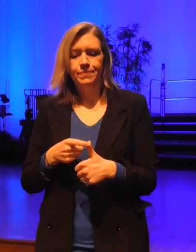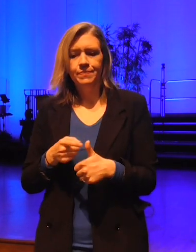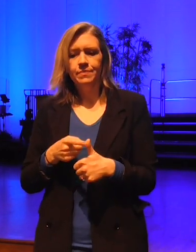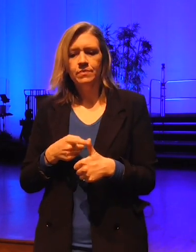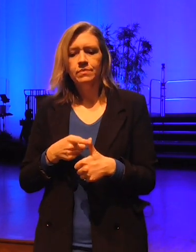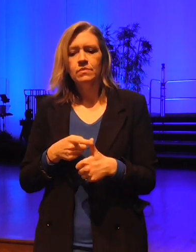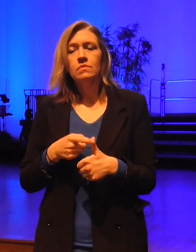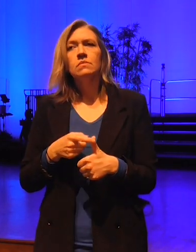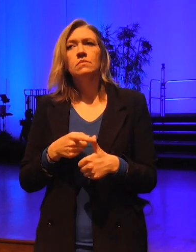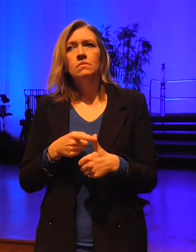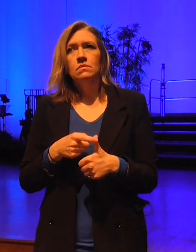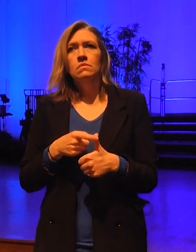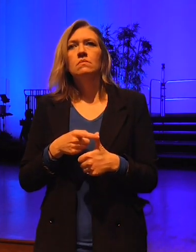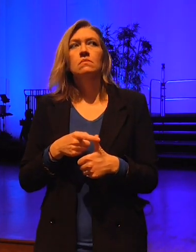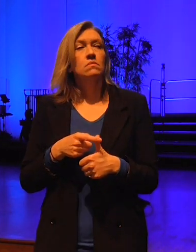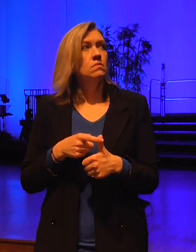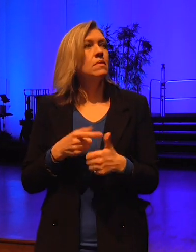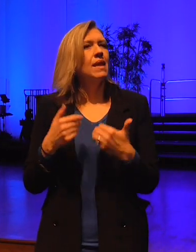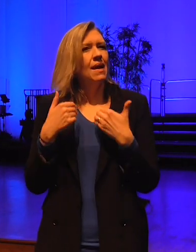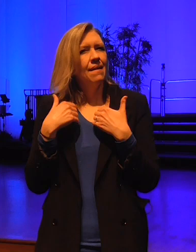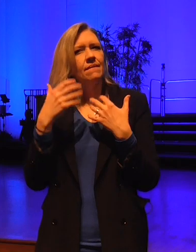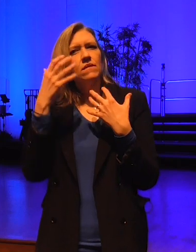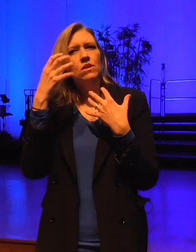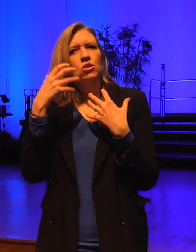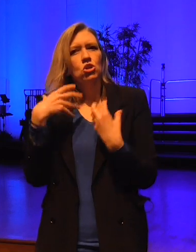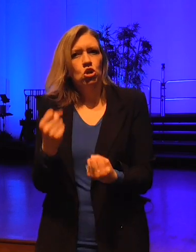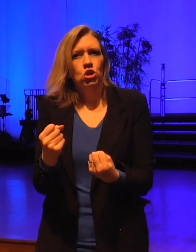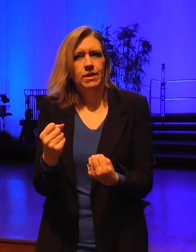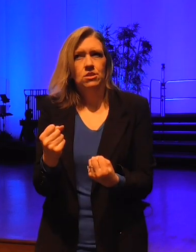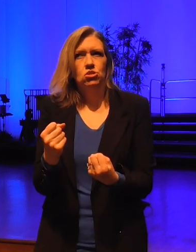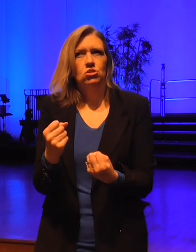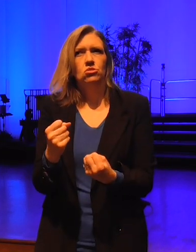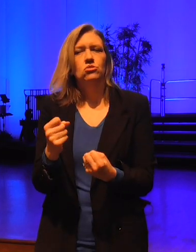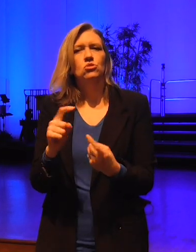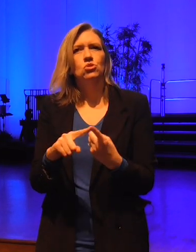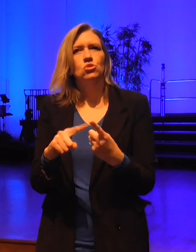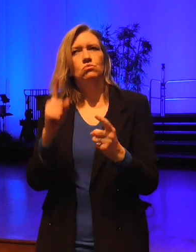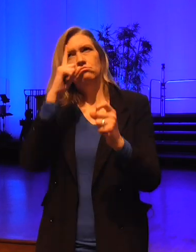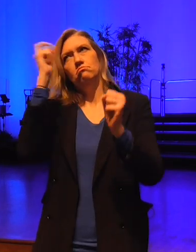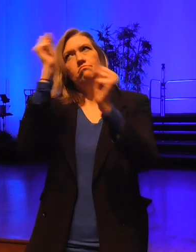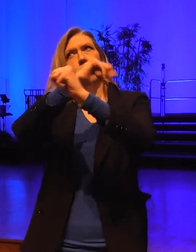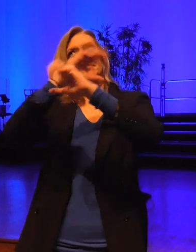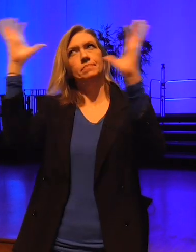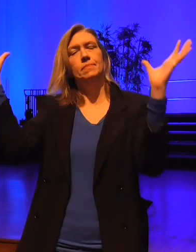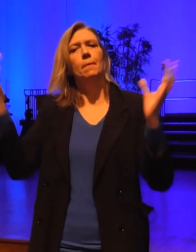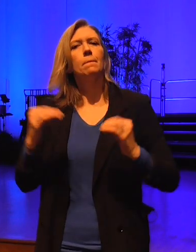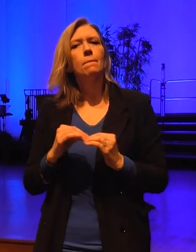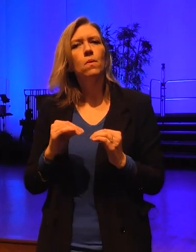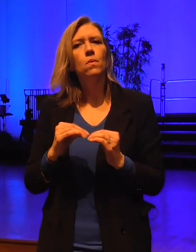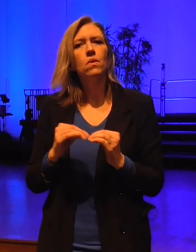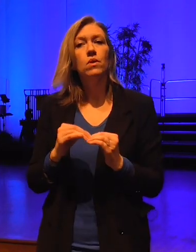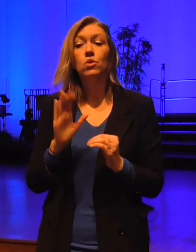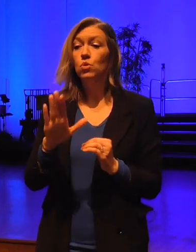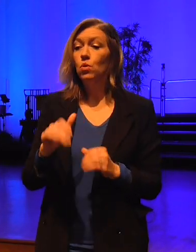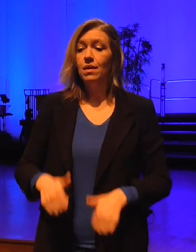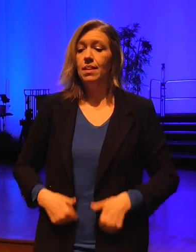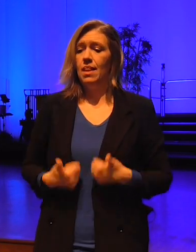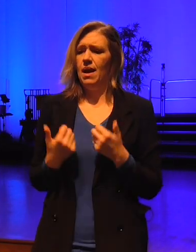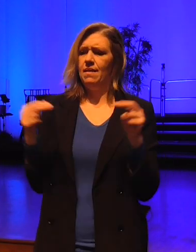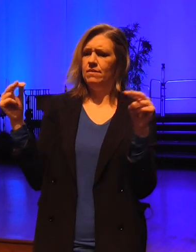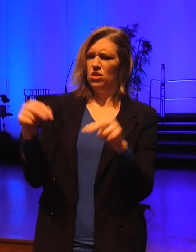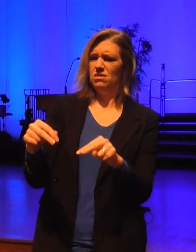courage to Envision more have the courage to look at your life and envision more often when we're